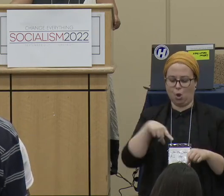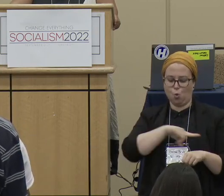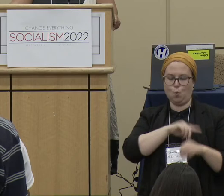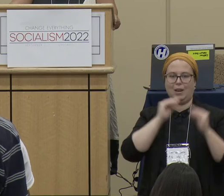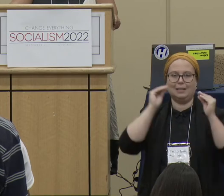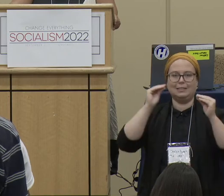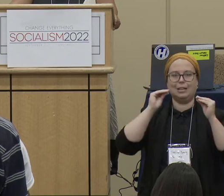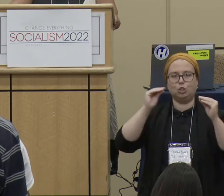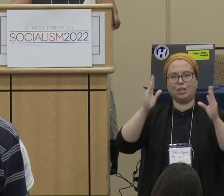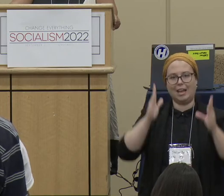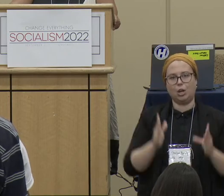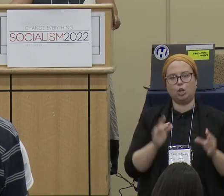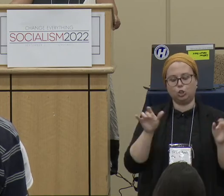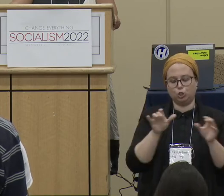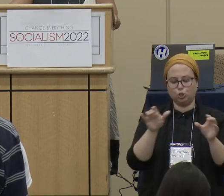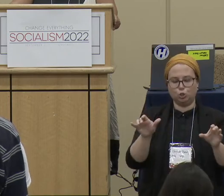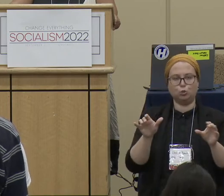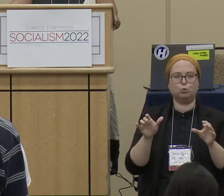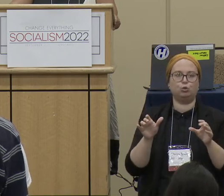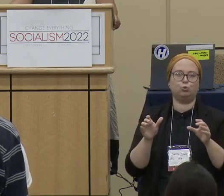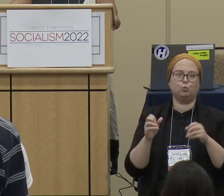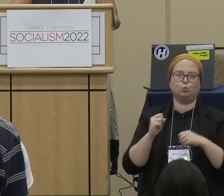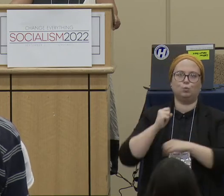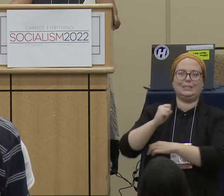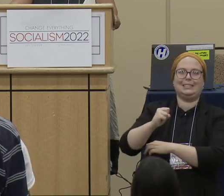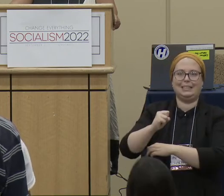And I say that to just pose the question of what can we as